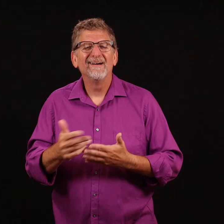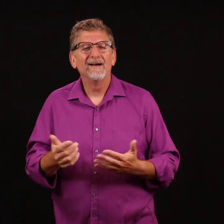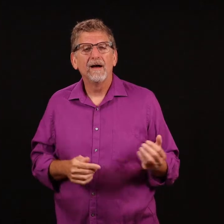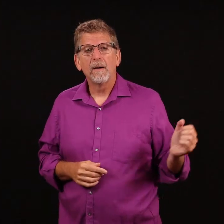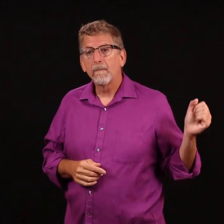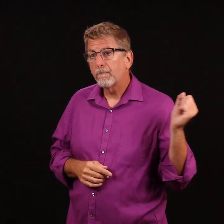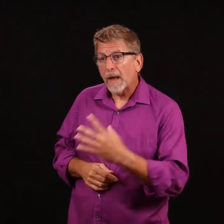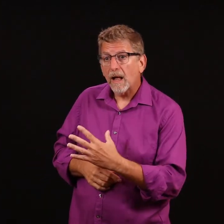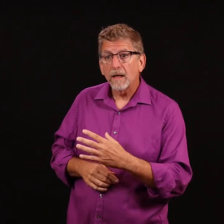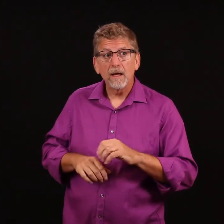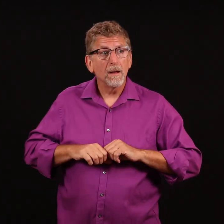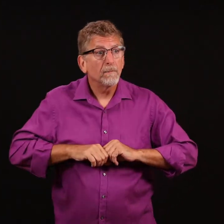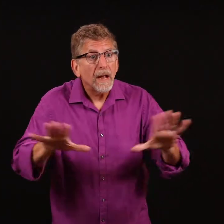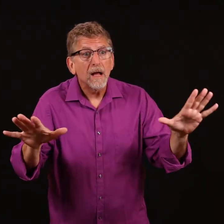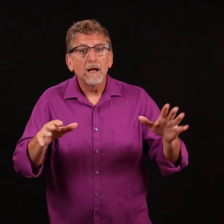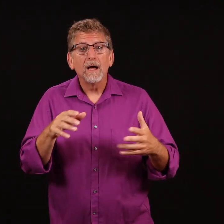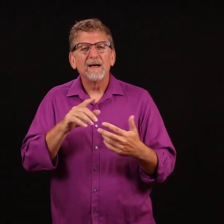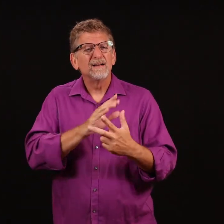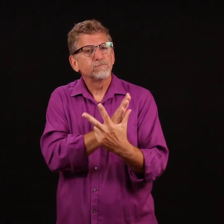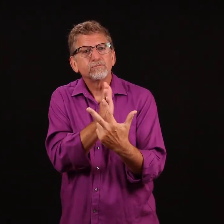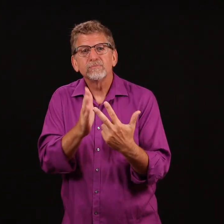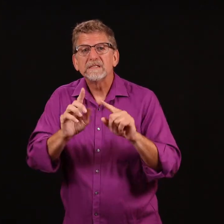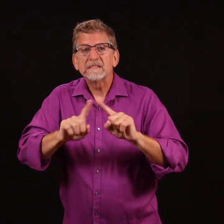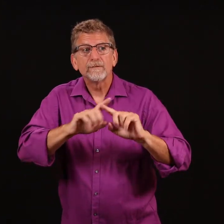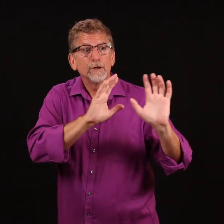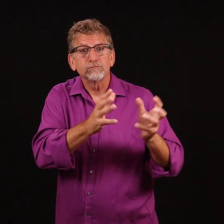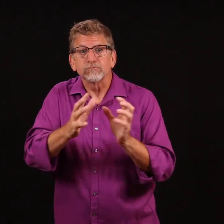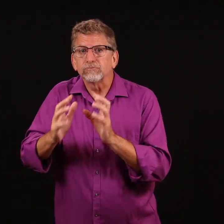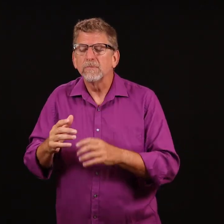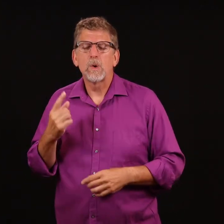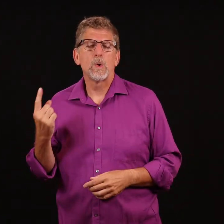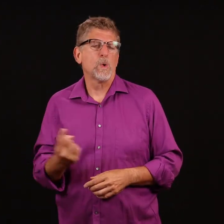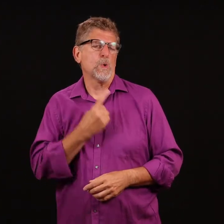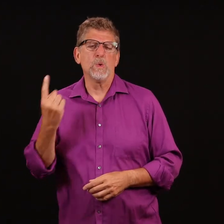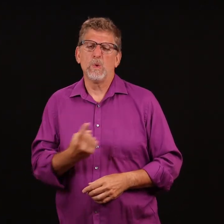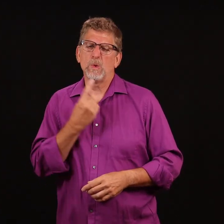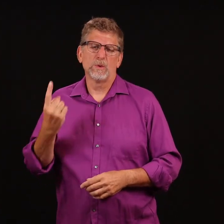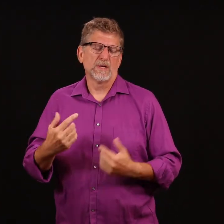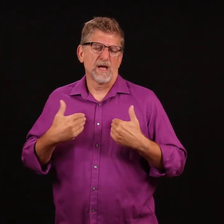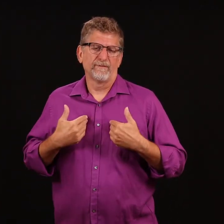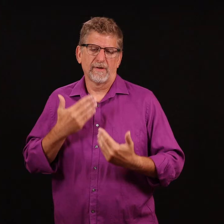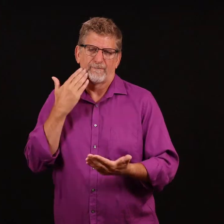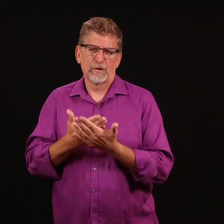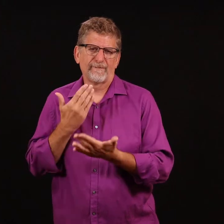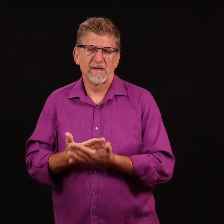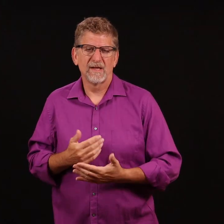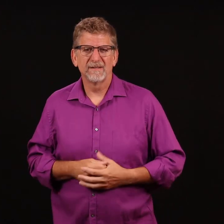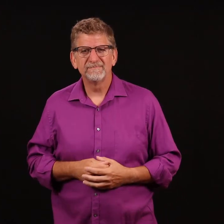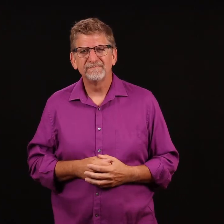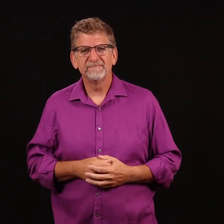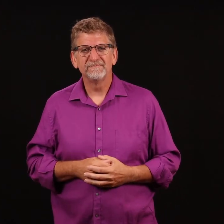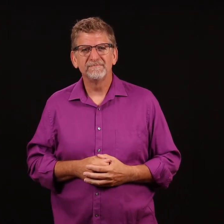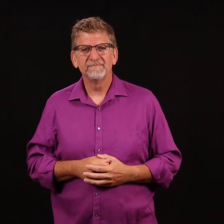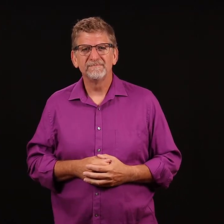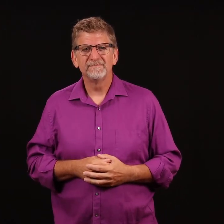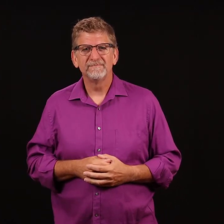Again, all three types of ballots must be verified. Captioned by aslcaptions.com